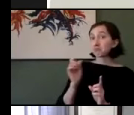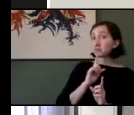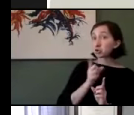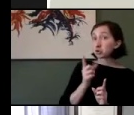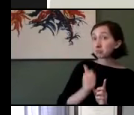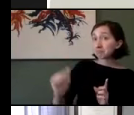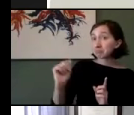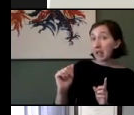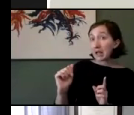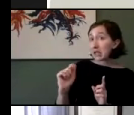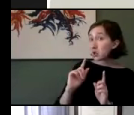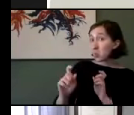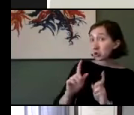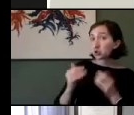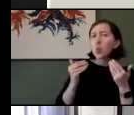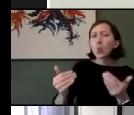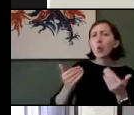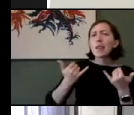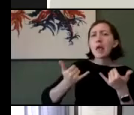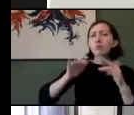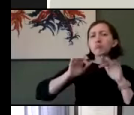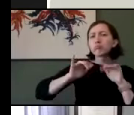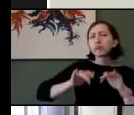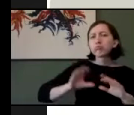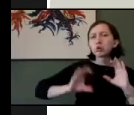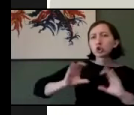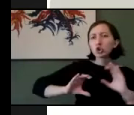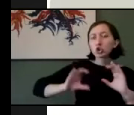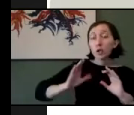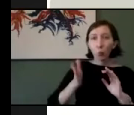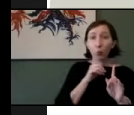to put those in the chat and we'll try to get those answered for you.